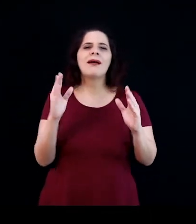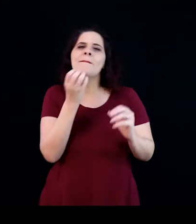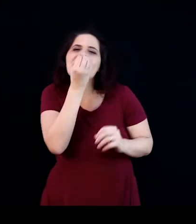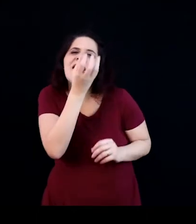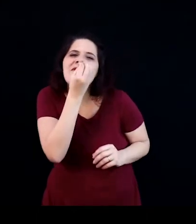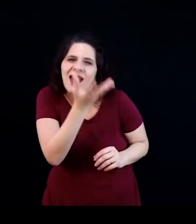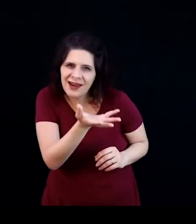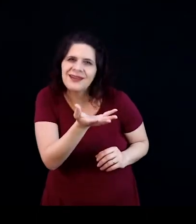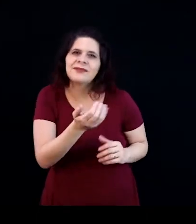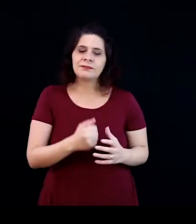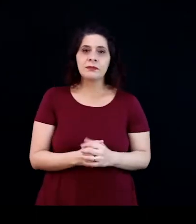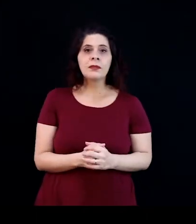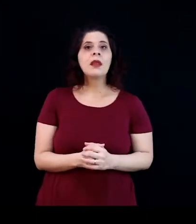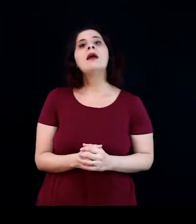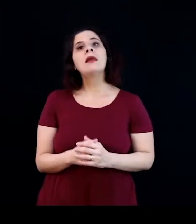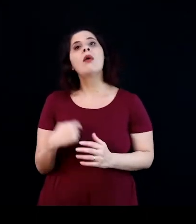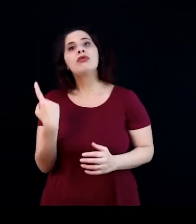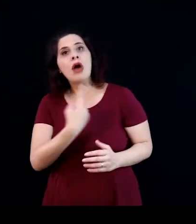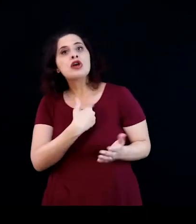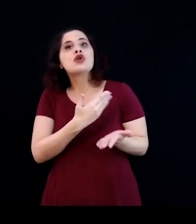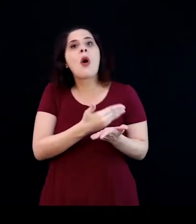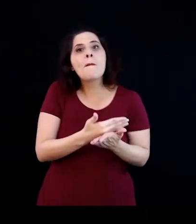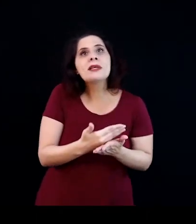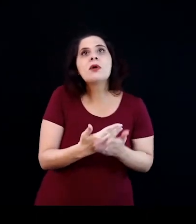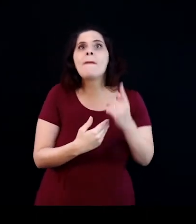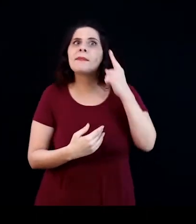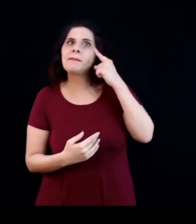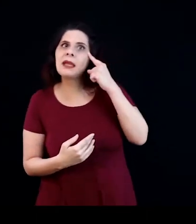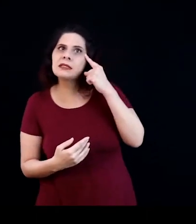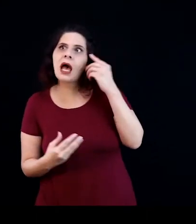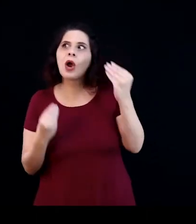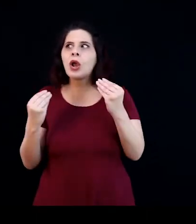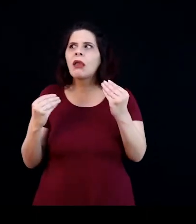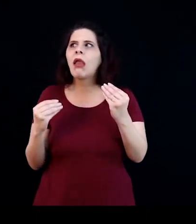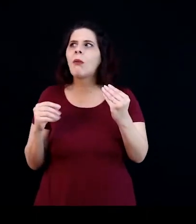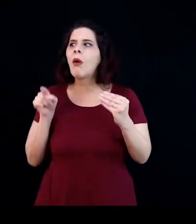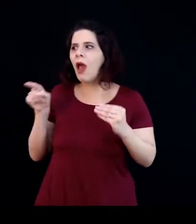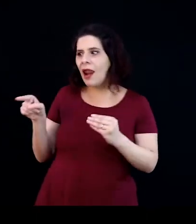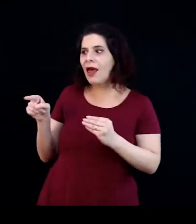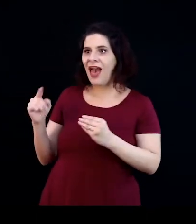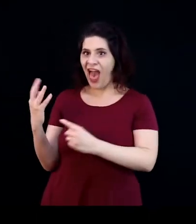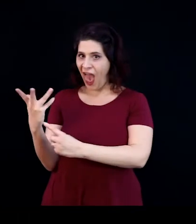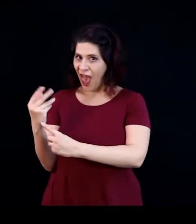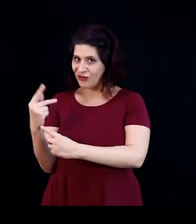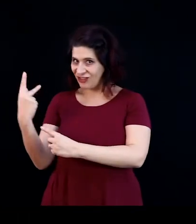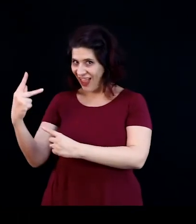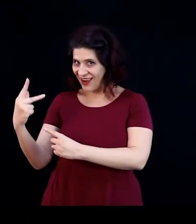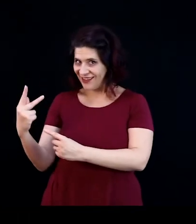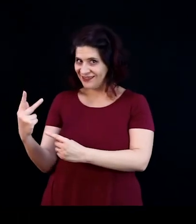And we began to talk about what sort of writer she would work with.